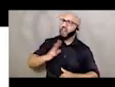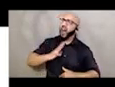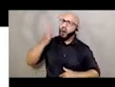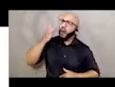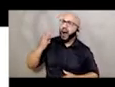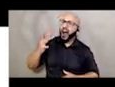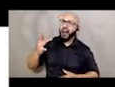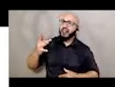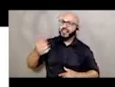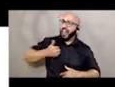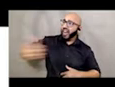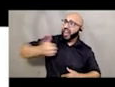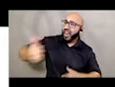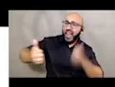So why do we feel so tired still?